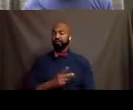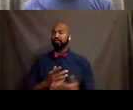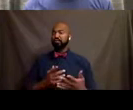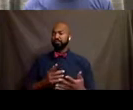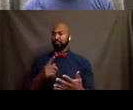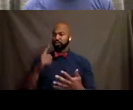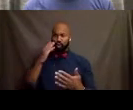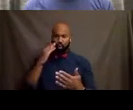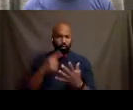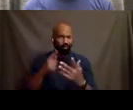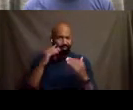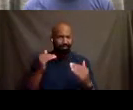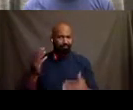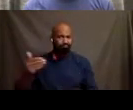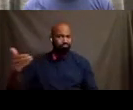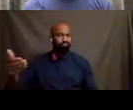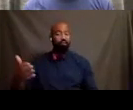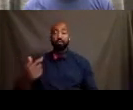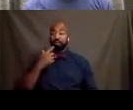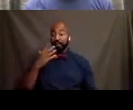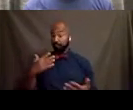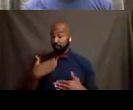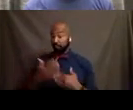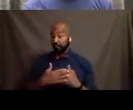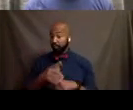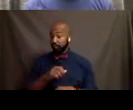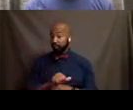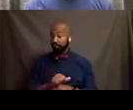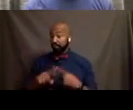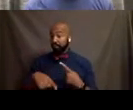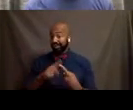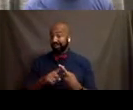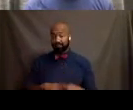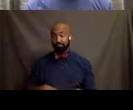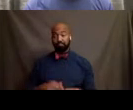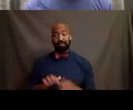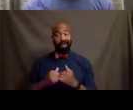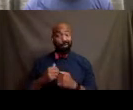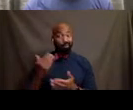For a person who is looking to start hormone replacement therapy